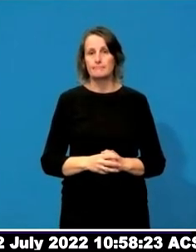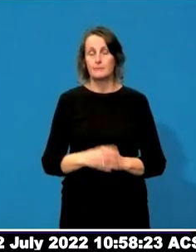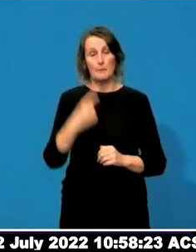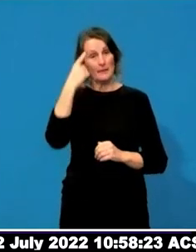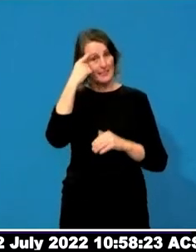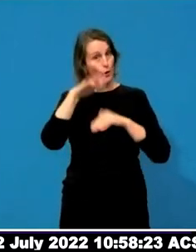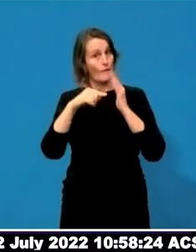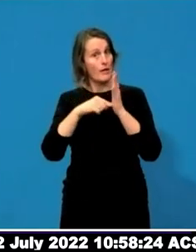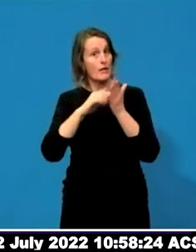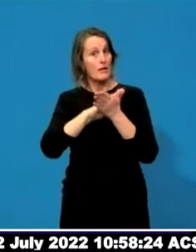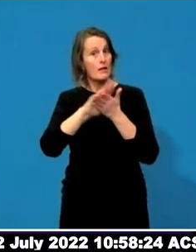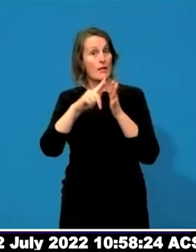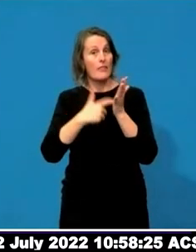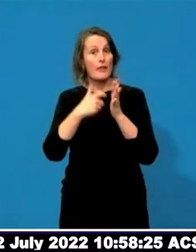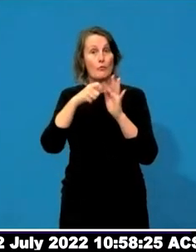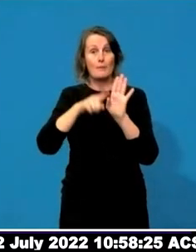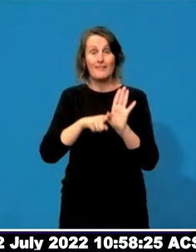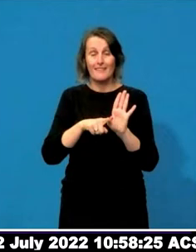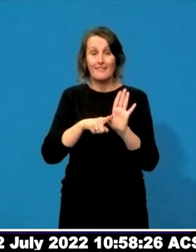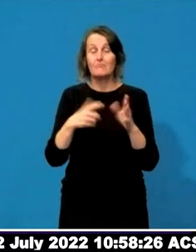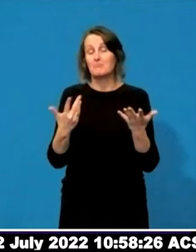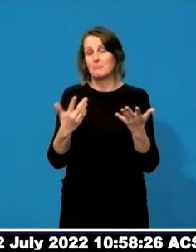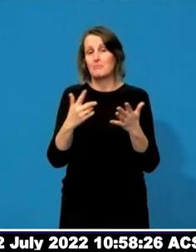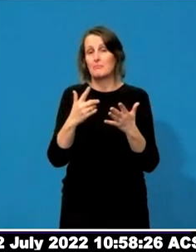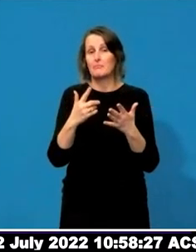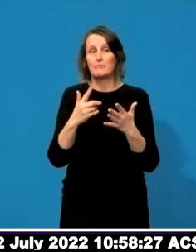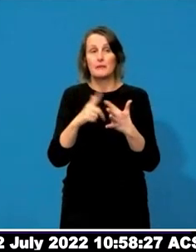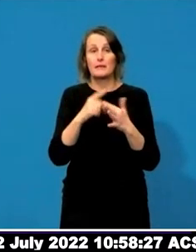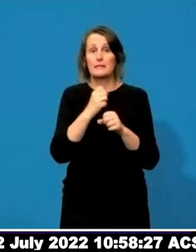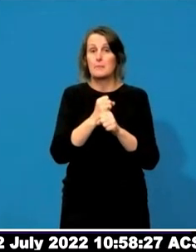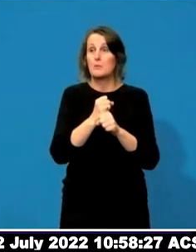if you are organising an allied health therapist